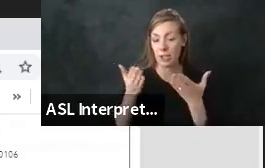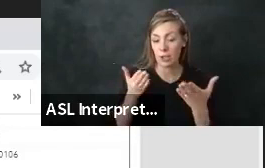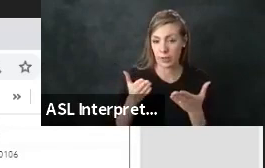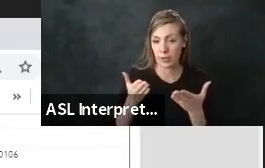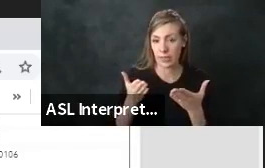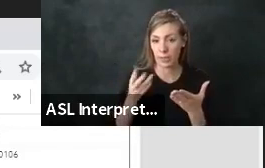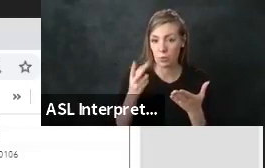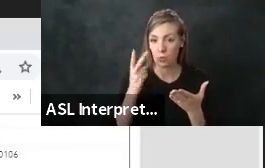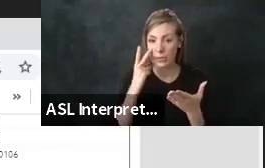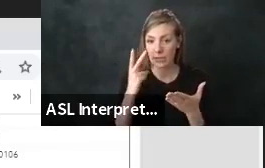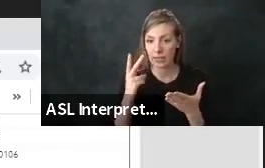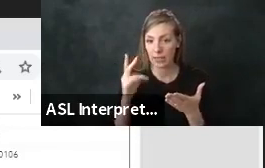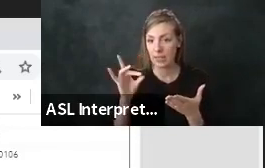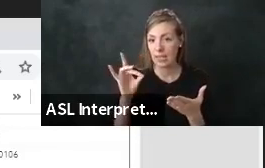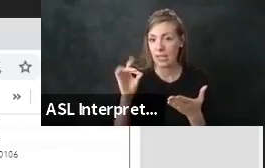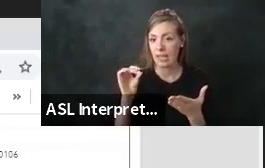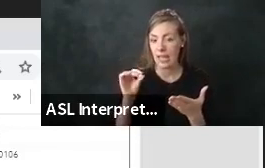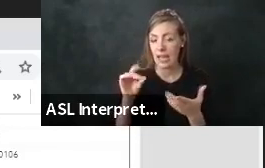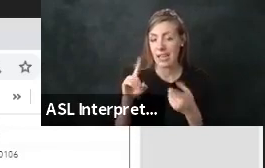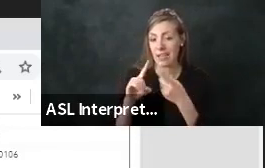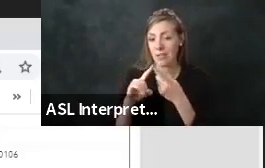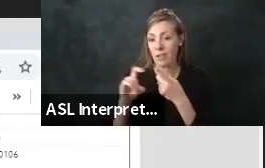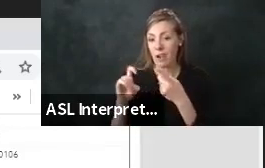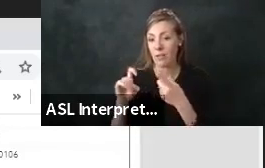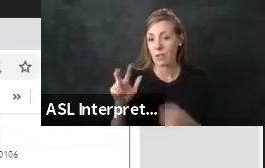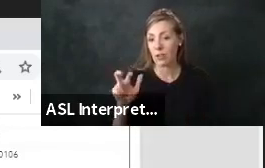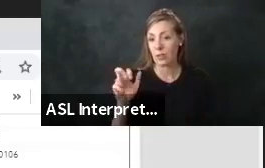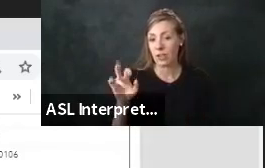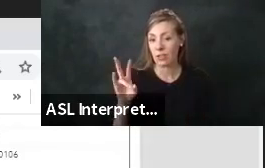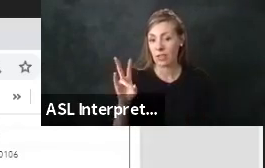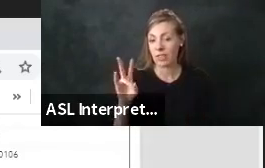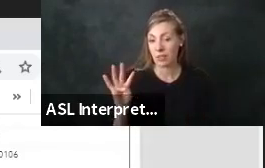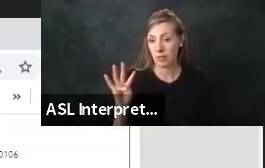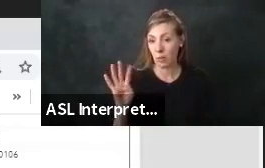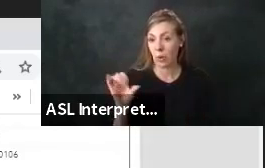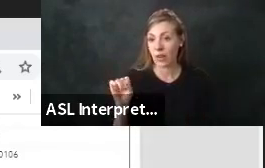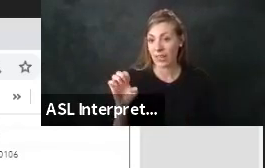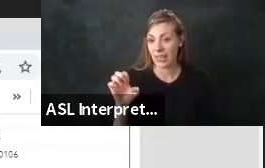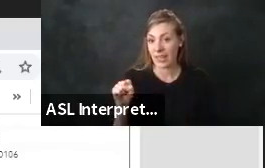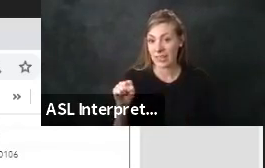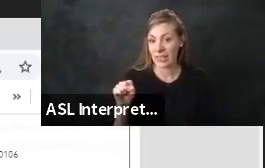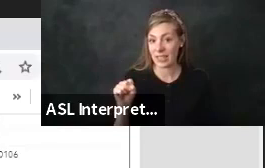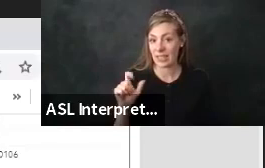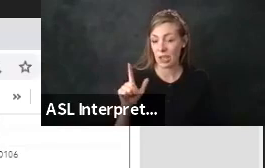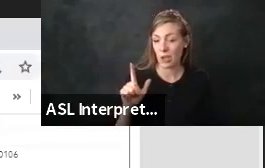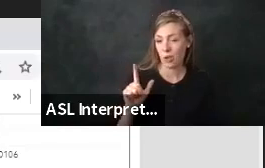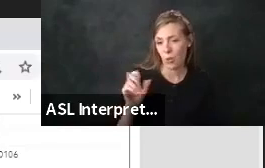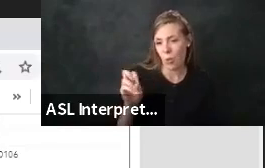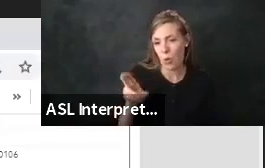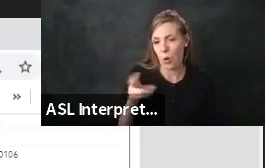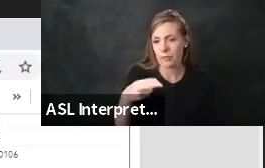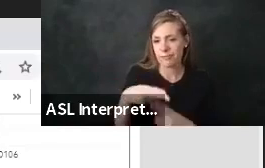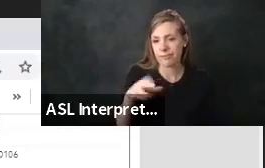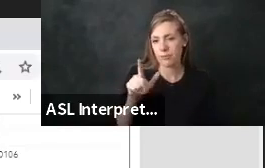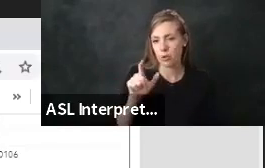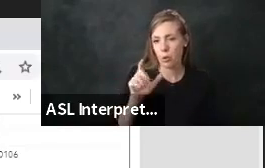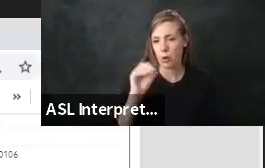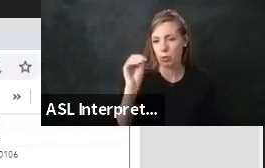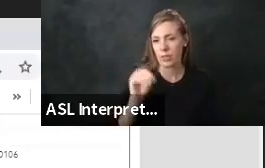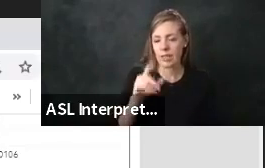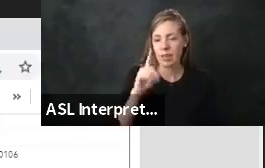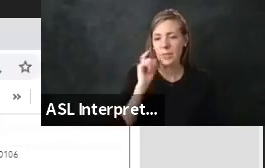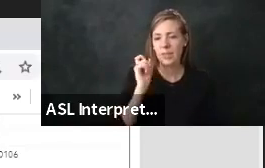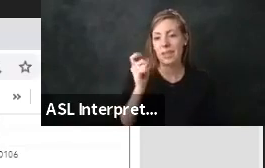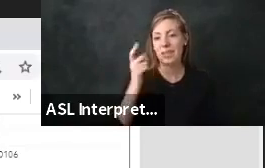see that 80 of the 374 cases or 21% were due to transmission on the job.